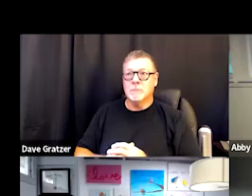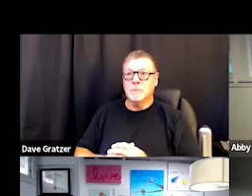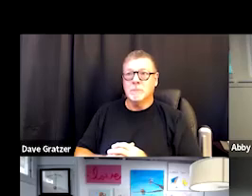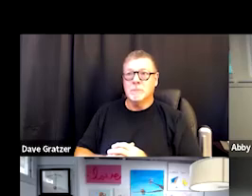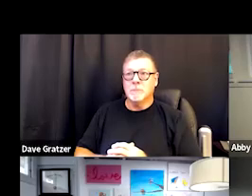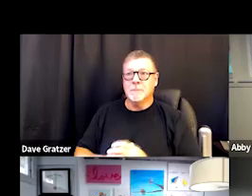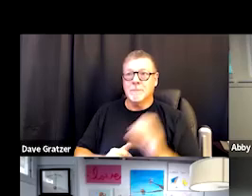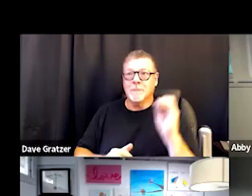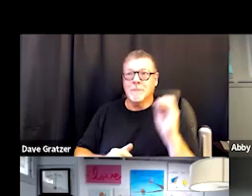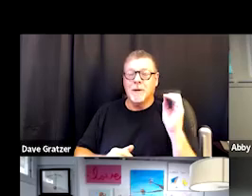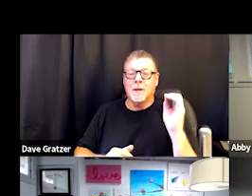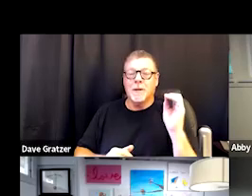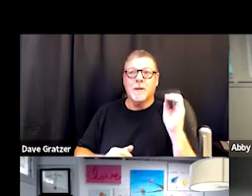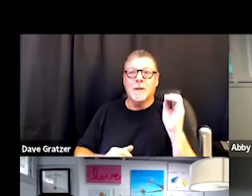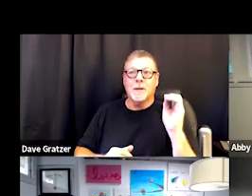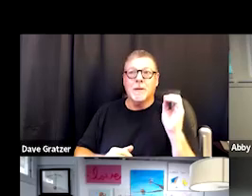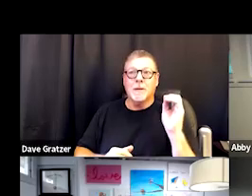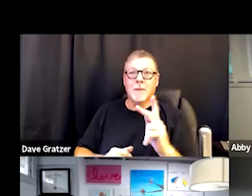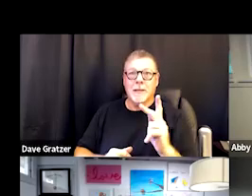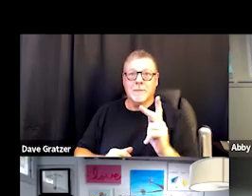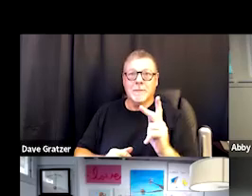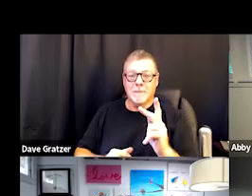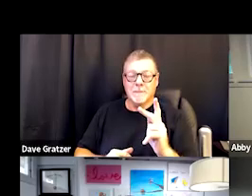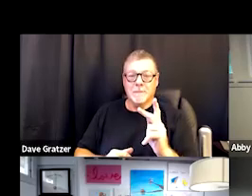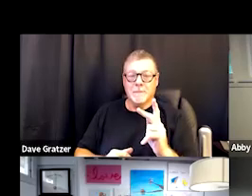Okay, so for the,